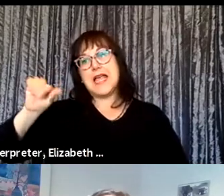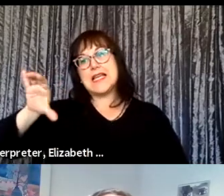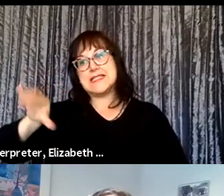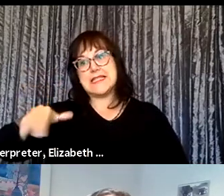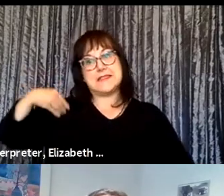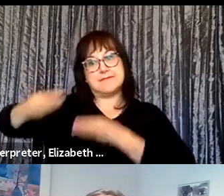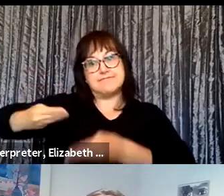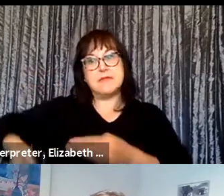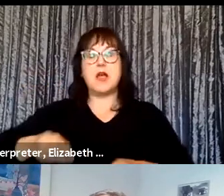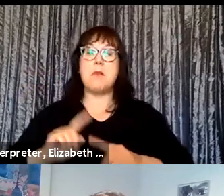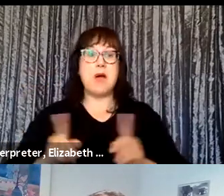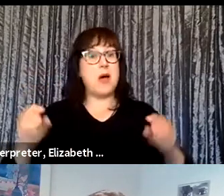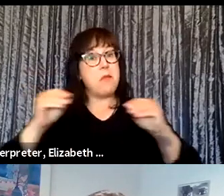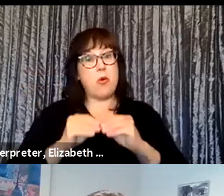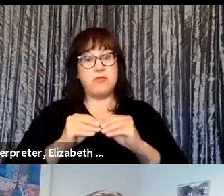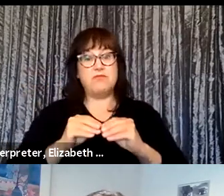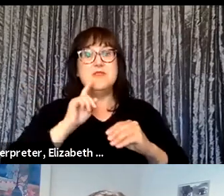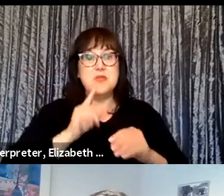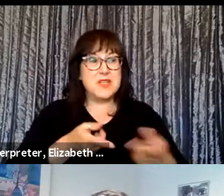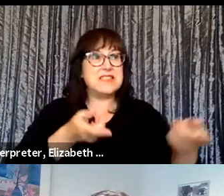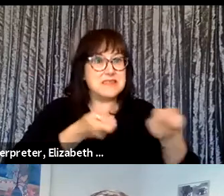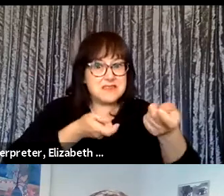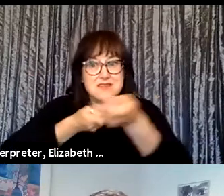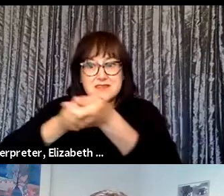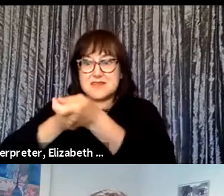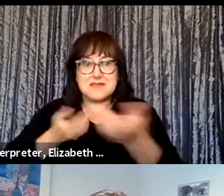beyond that, you know, really to get people to have these conversations, and so,